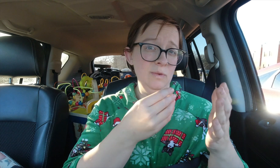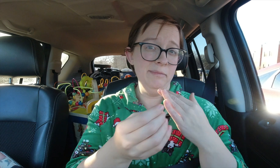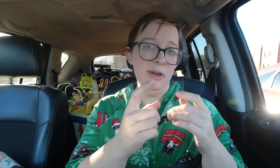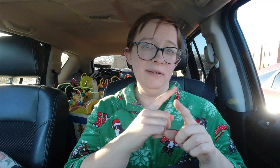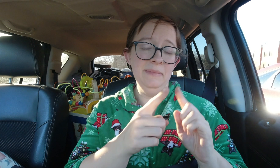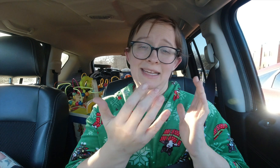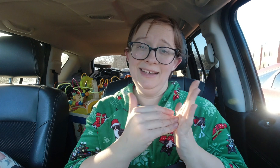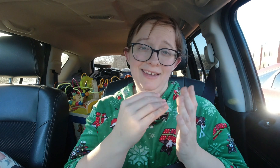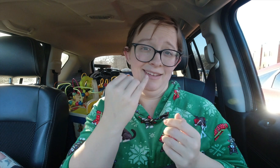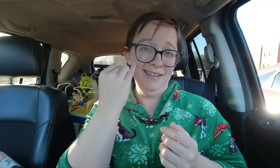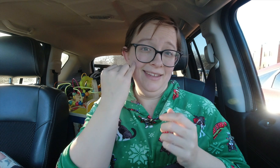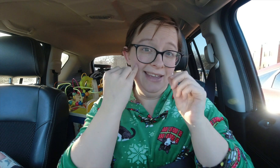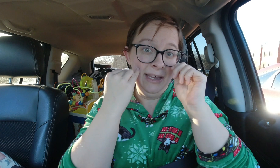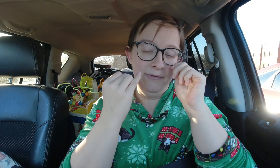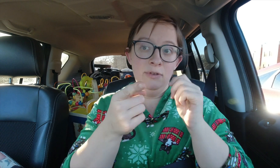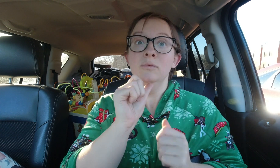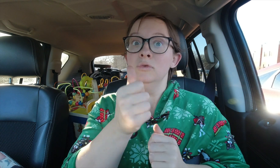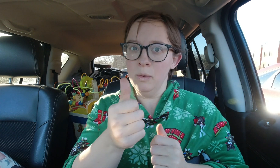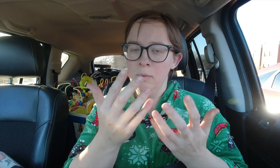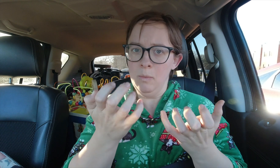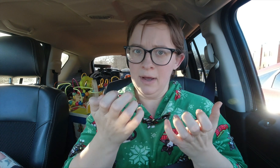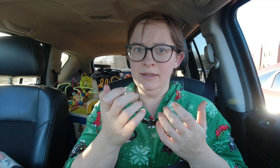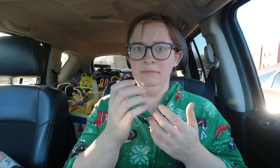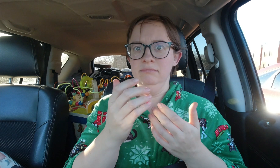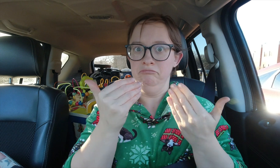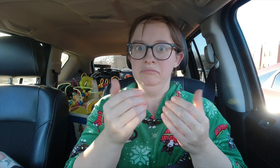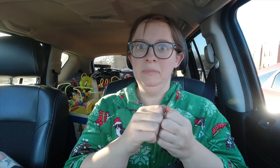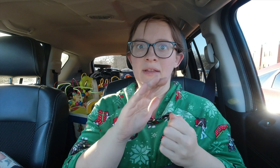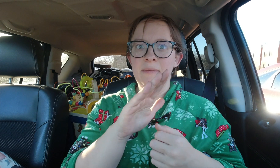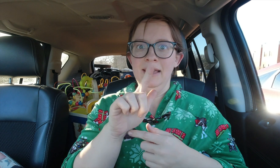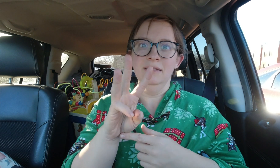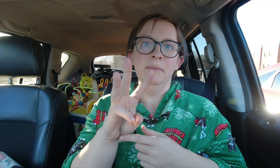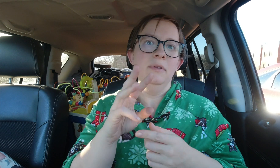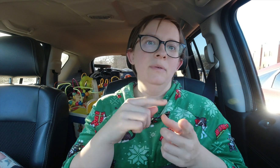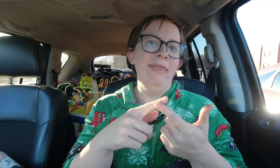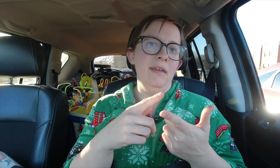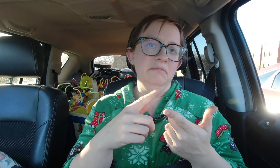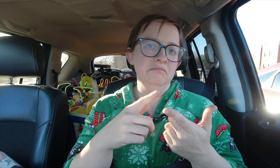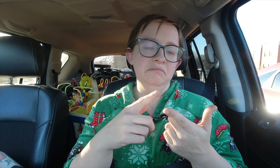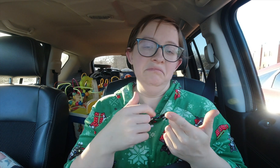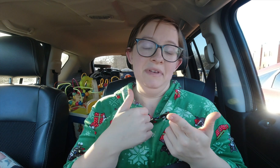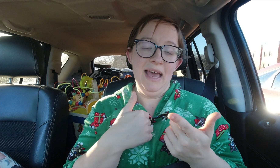more homemade than the store-bought. But again if you don't want to do the baby led weaning,